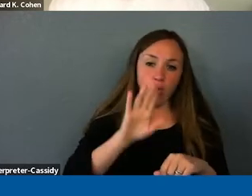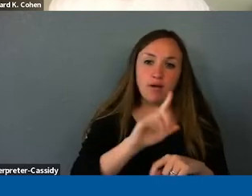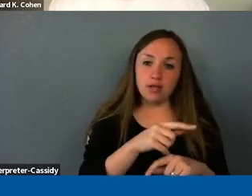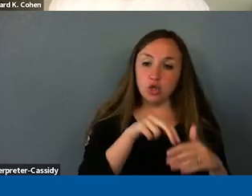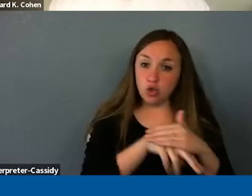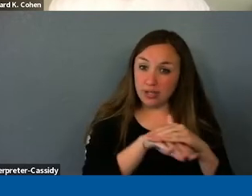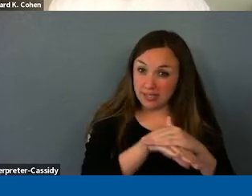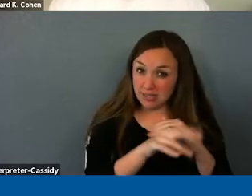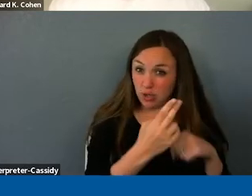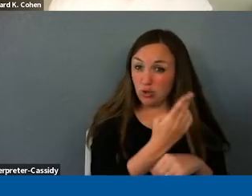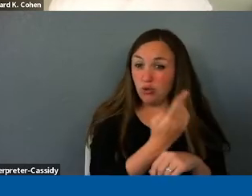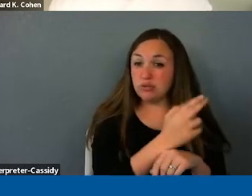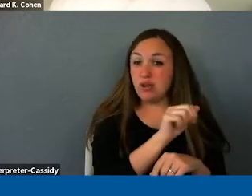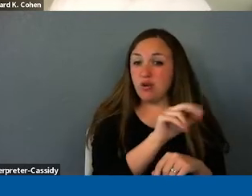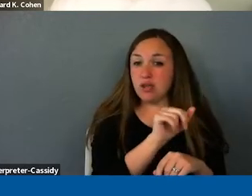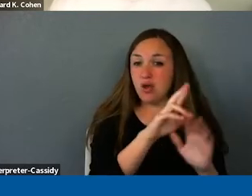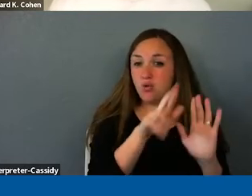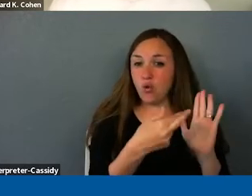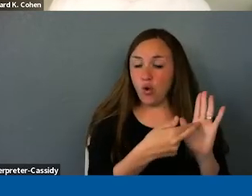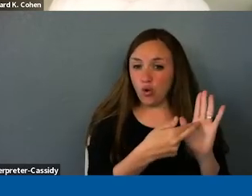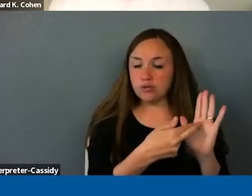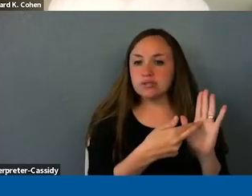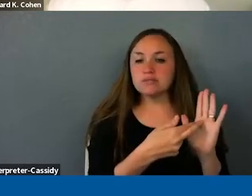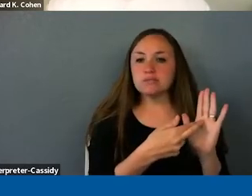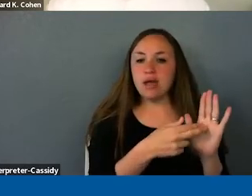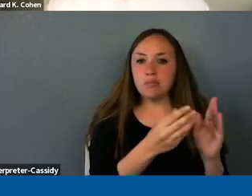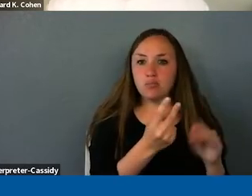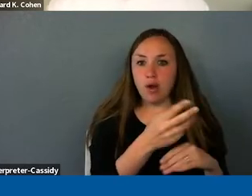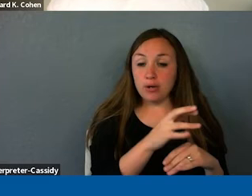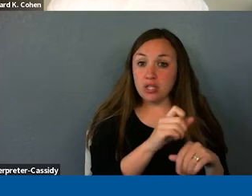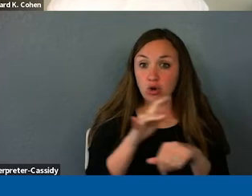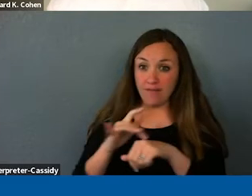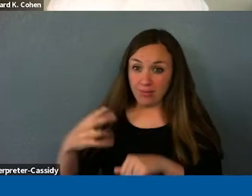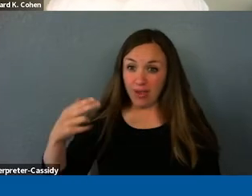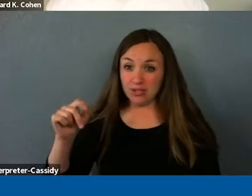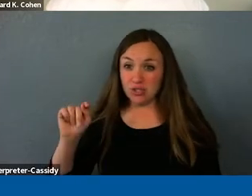and properties that are perfectly available via HTML. This is not a suggestion or example